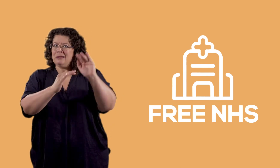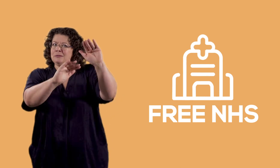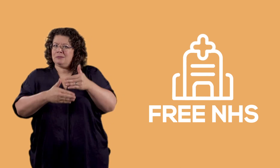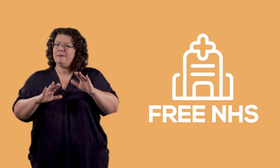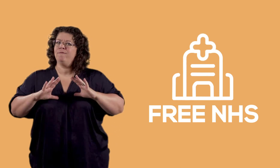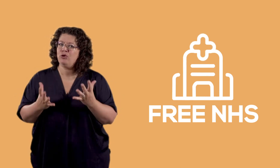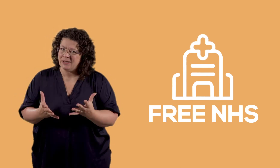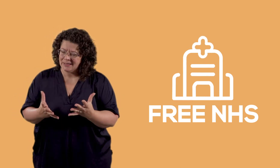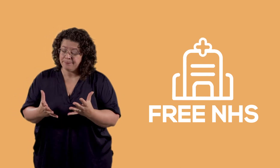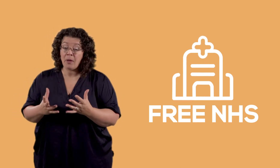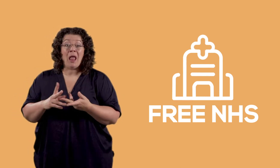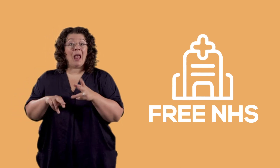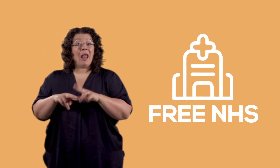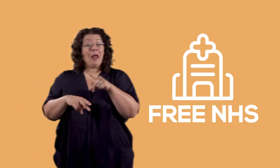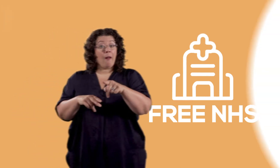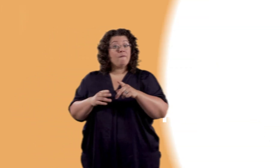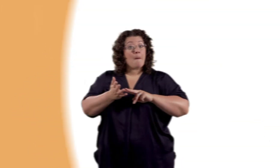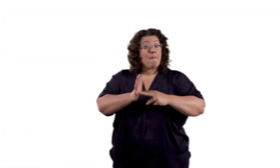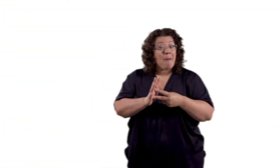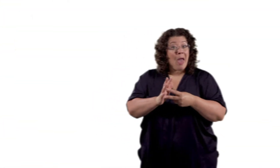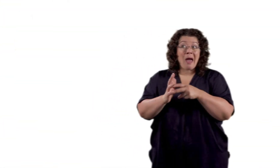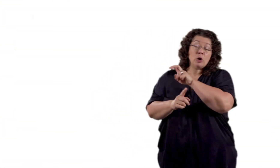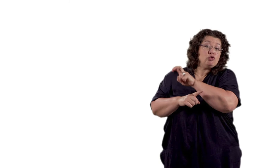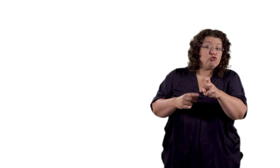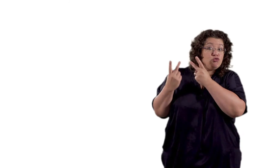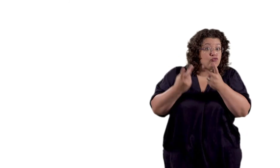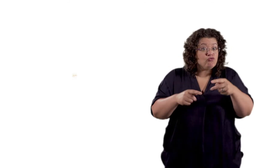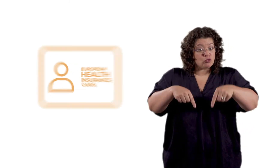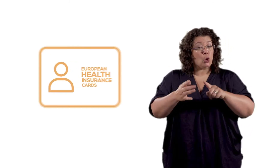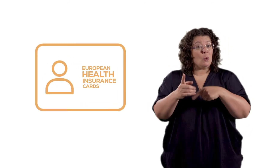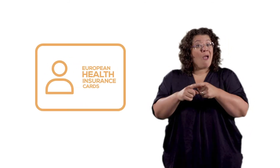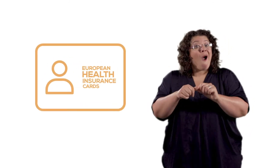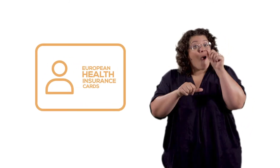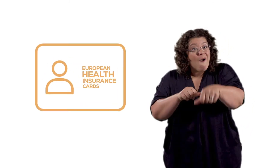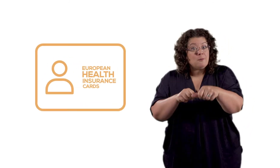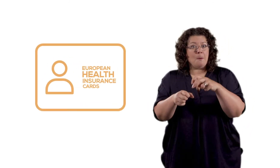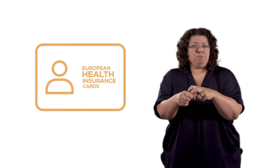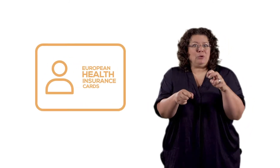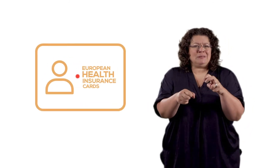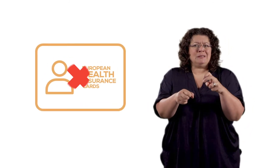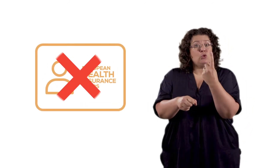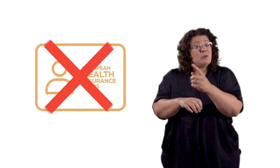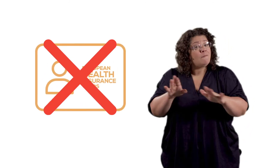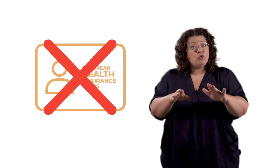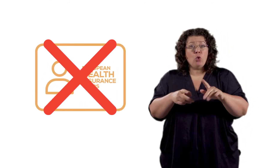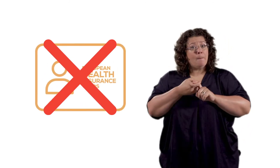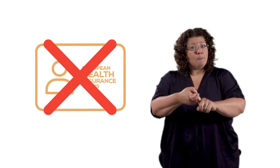If you are planning a trip to the UK after Brexit and are not a permanent resident the European Health Insurance Card will stop being valid,